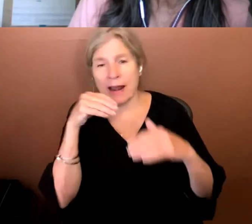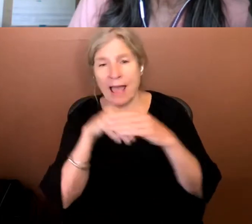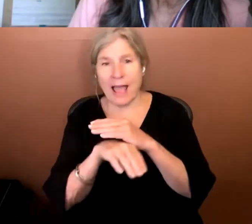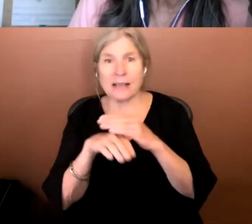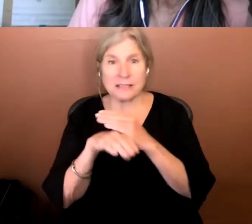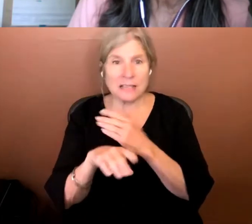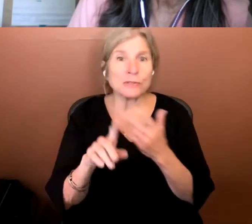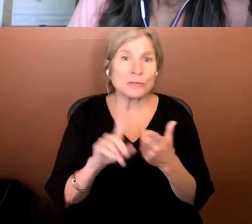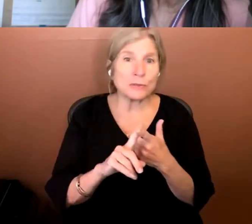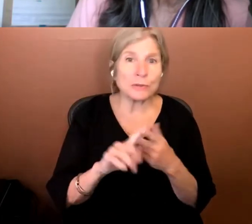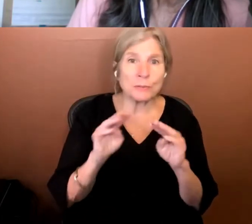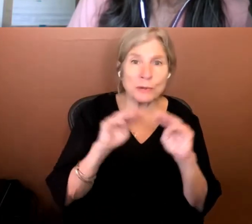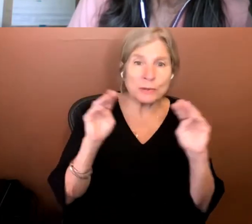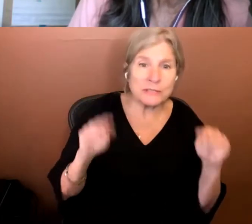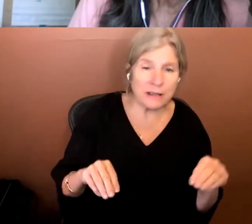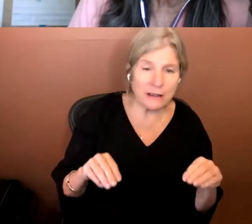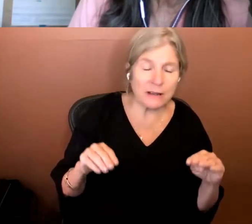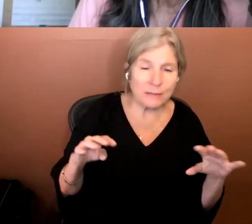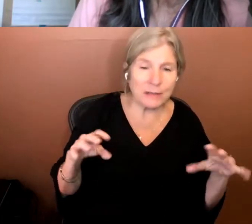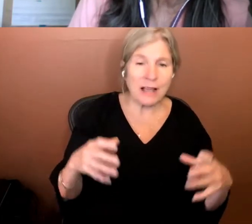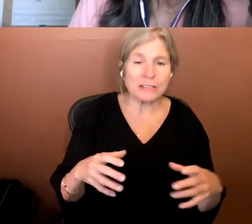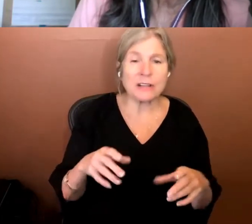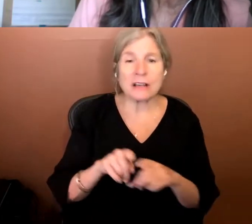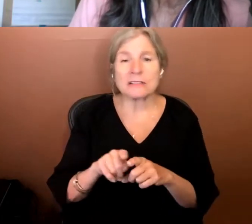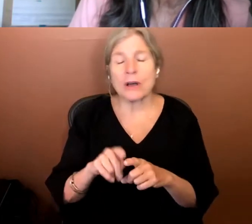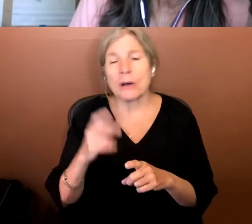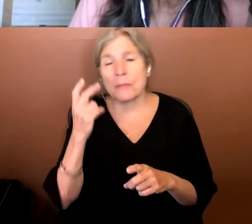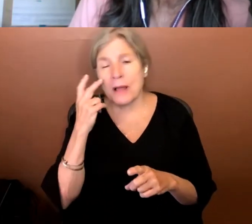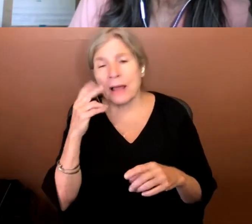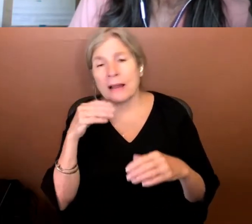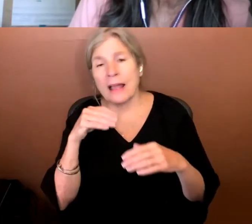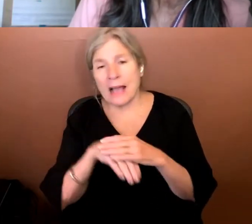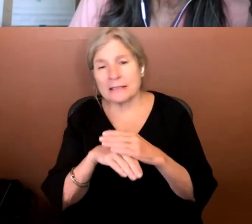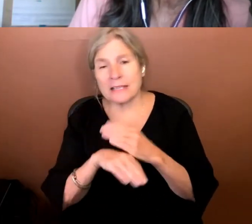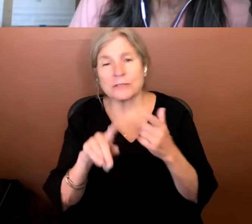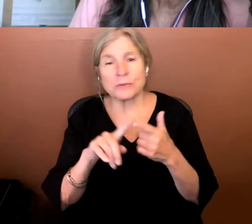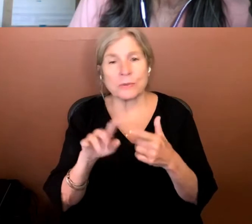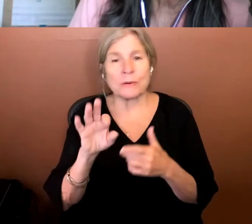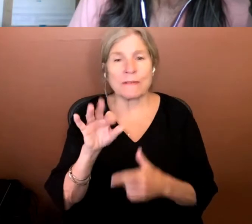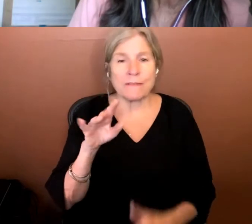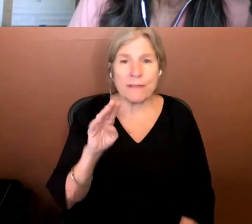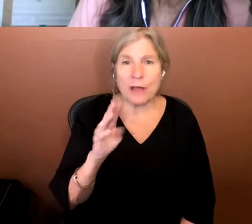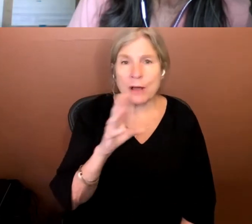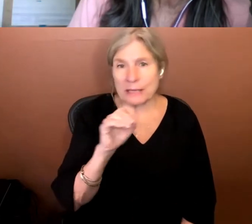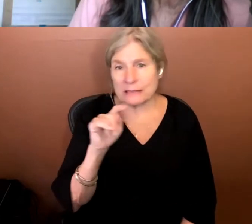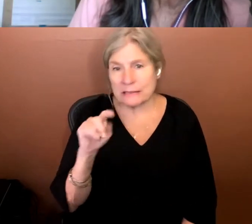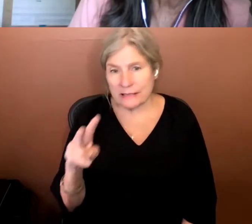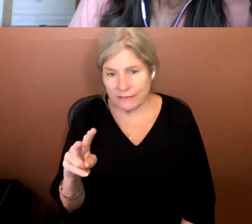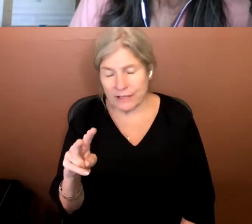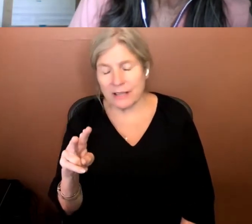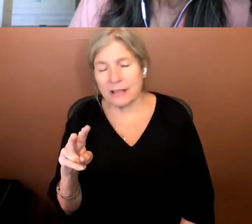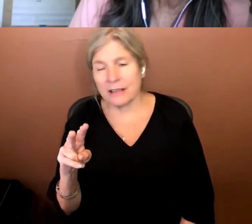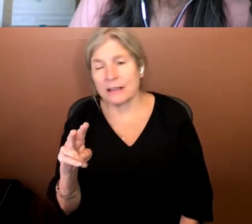museum collections, also blind access to film and television in the form of audio description.